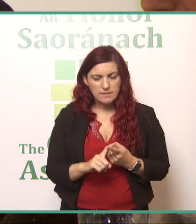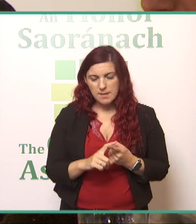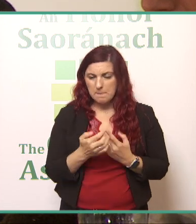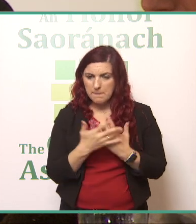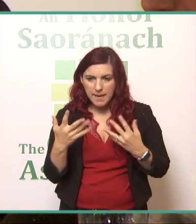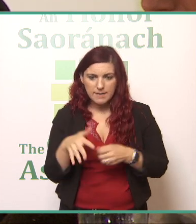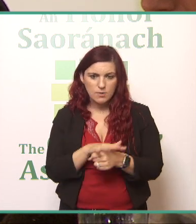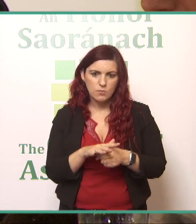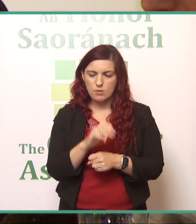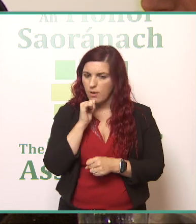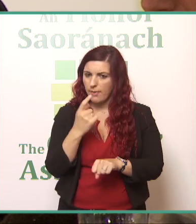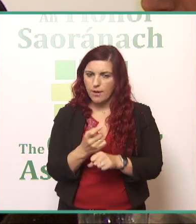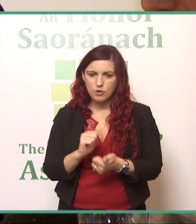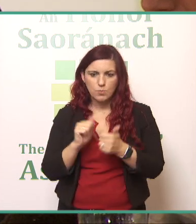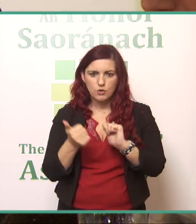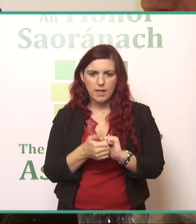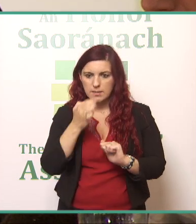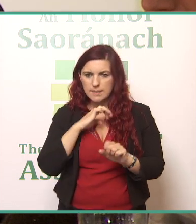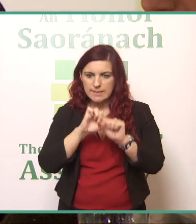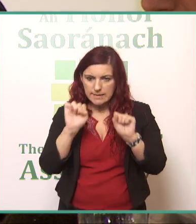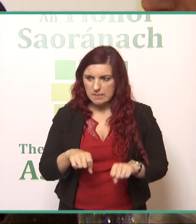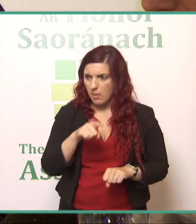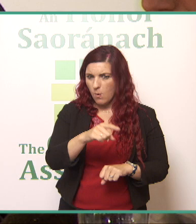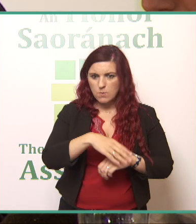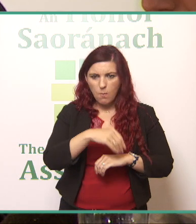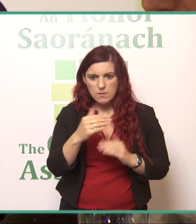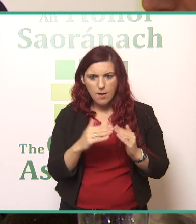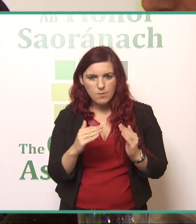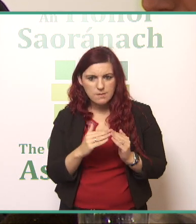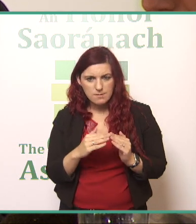to change the heating system in those houses that's a problem that's going to have to be